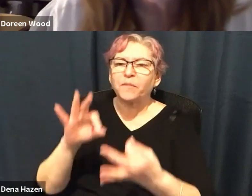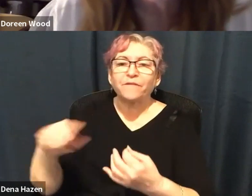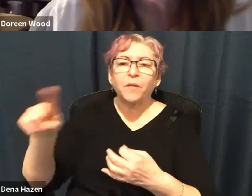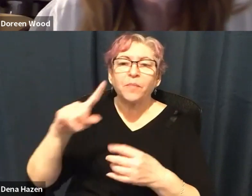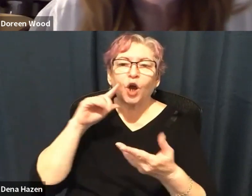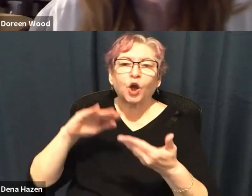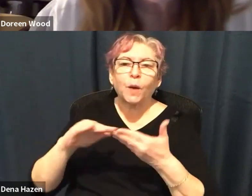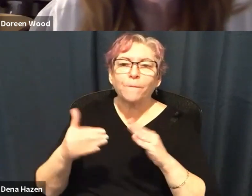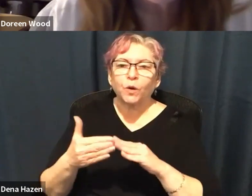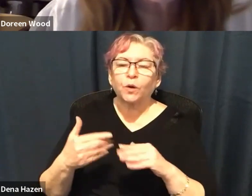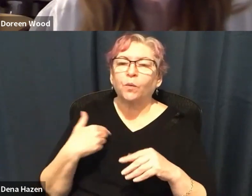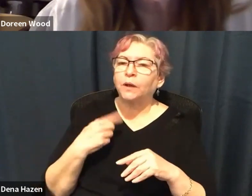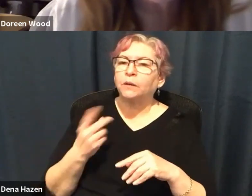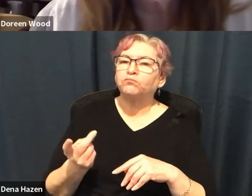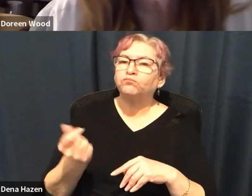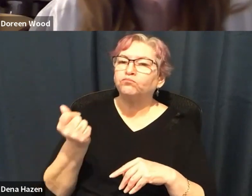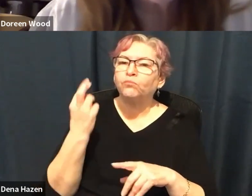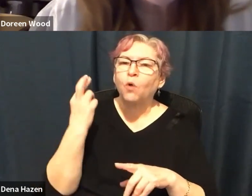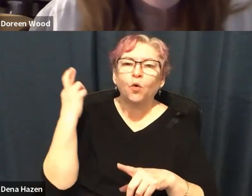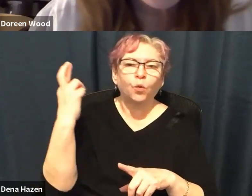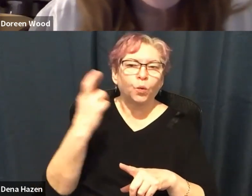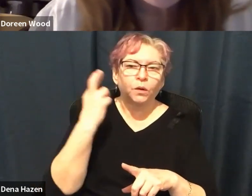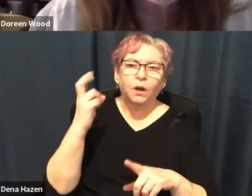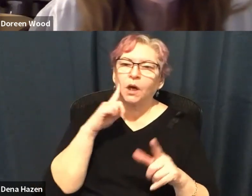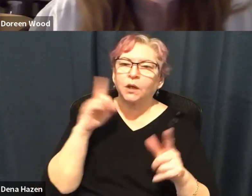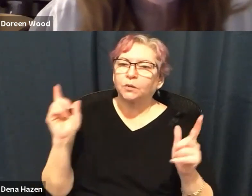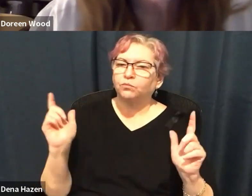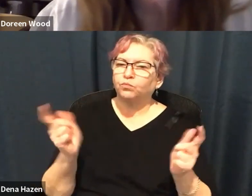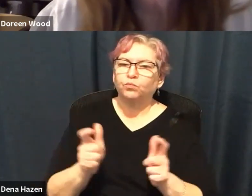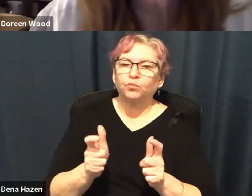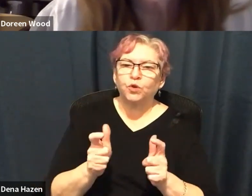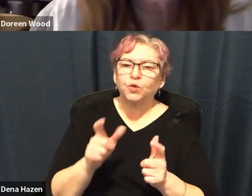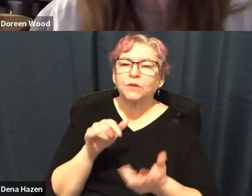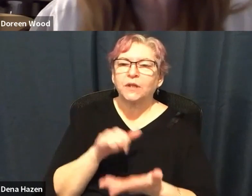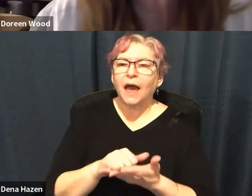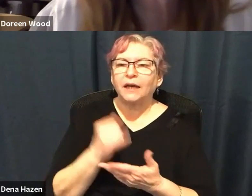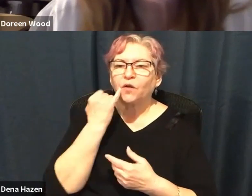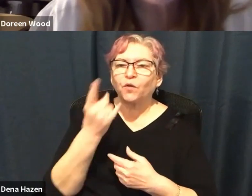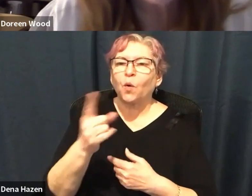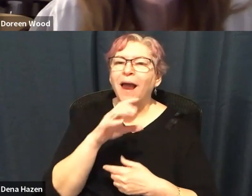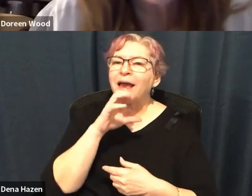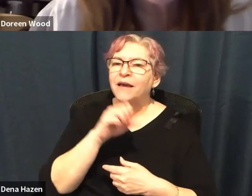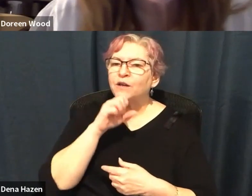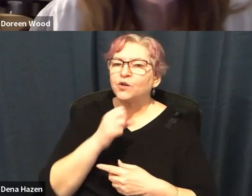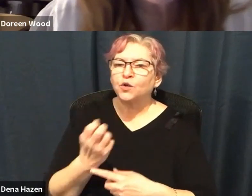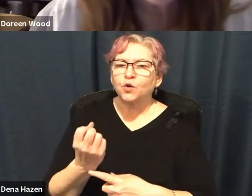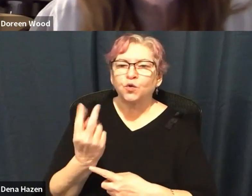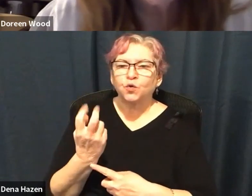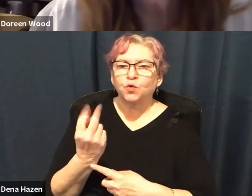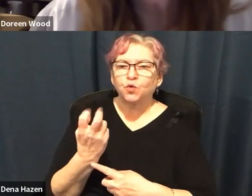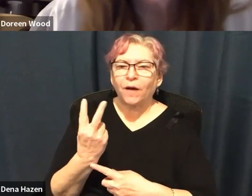we quickly realized that we had to reduce that. So now if you're aged 12 and over,